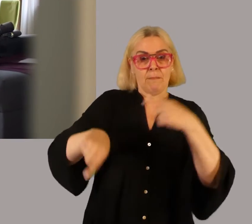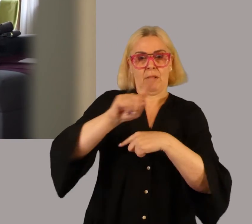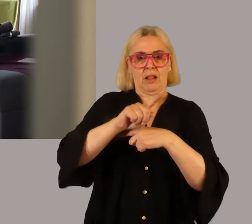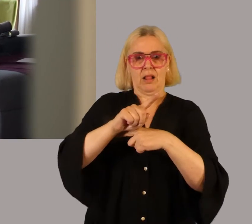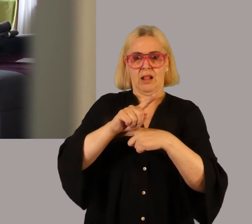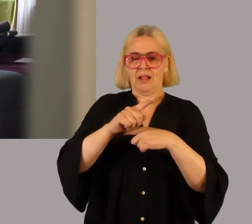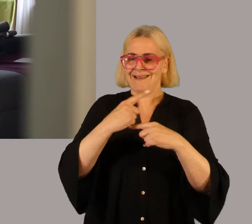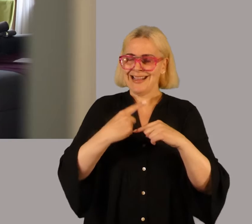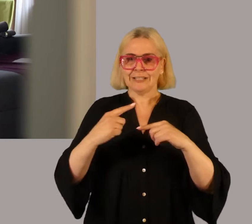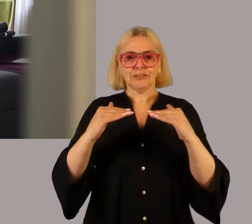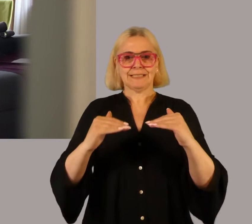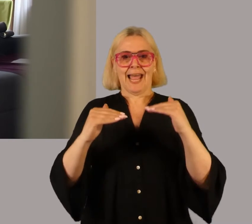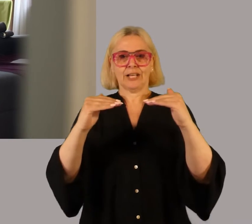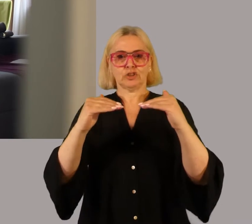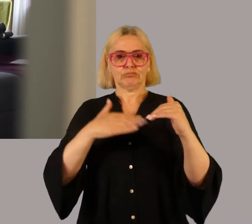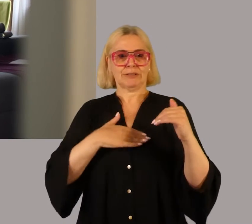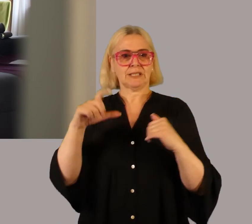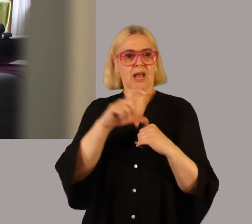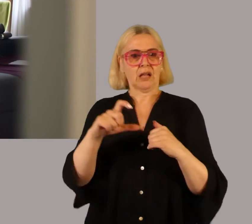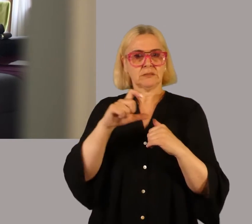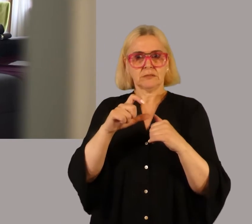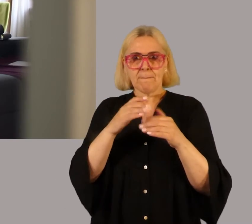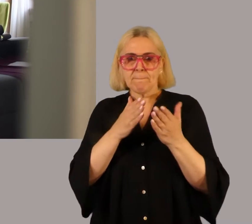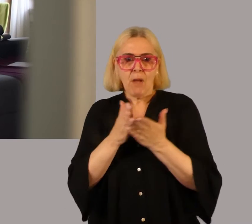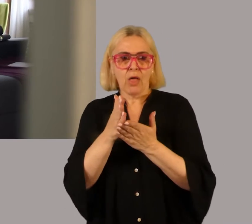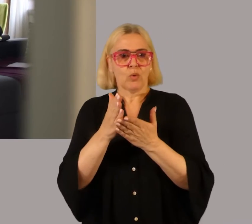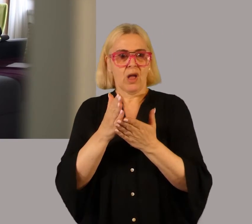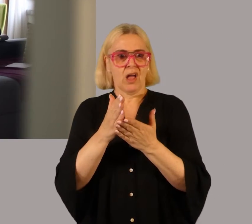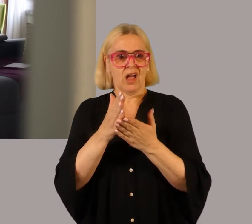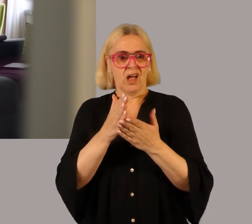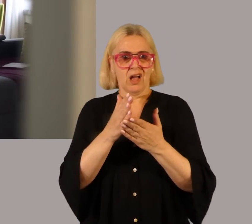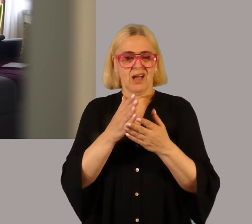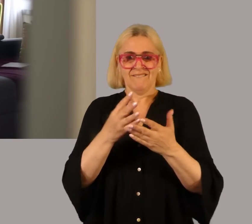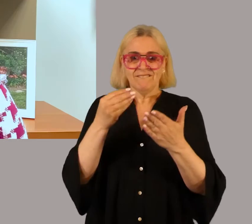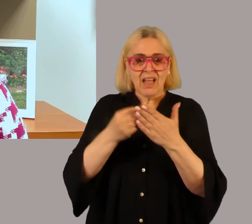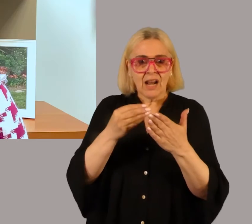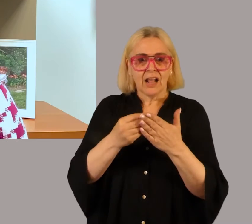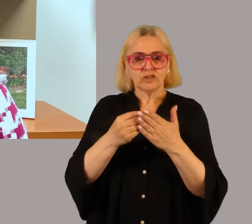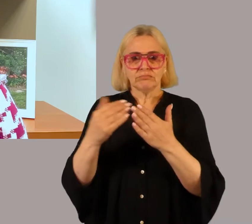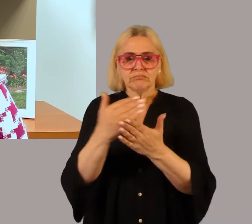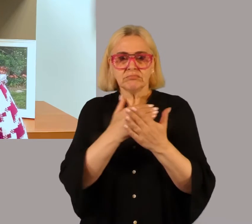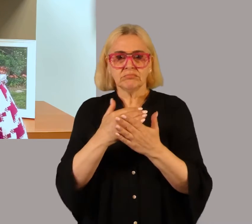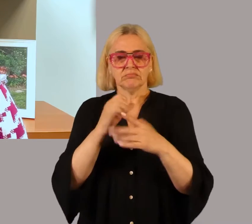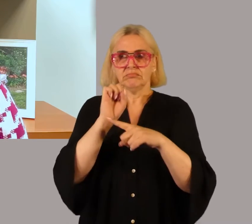available to all and at every stage of the breast cancer pathway, alongside financial